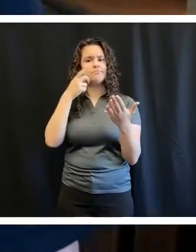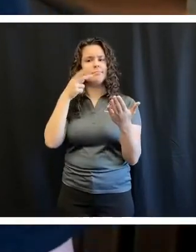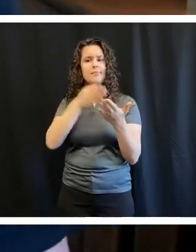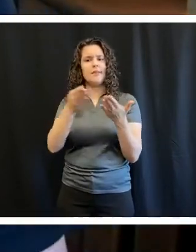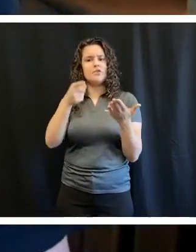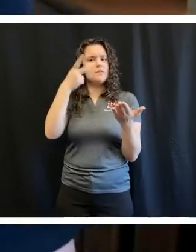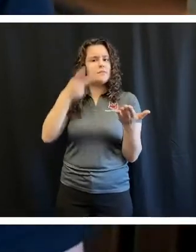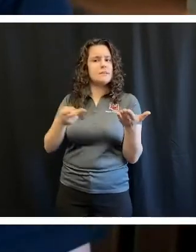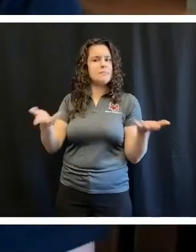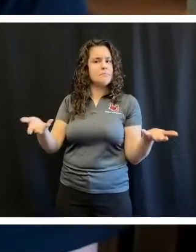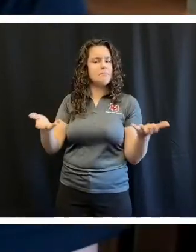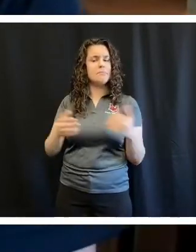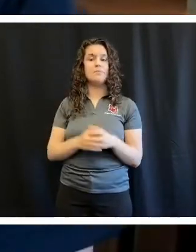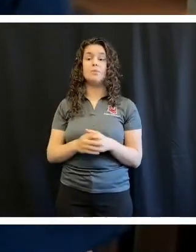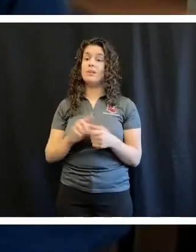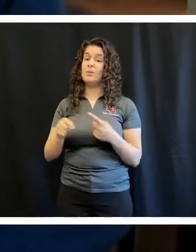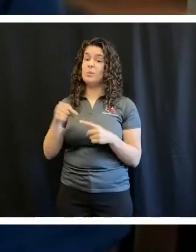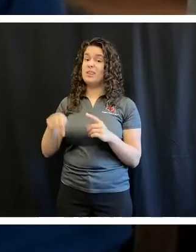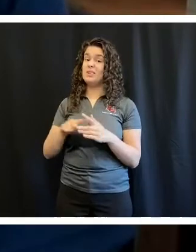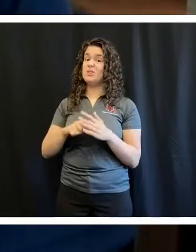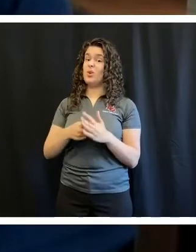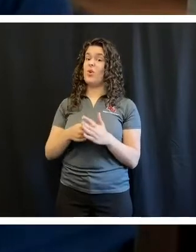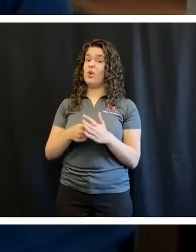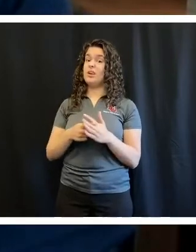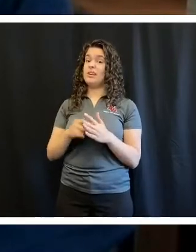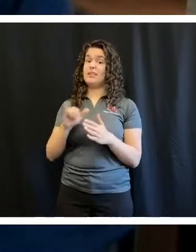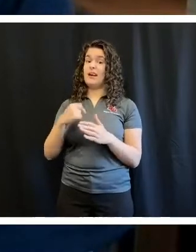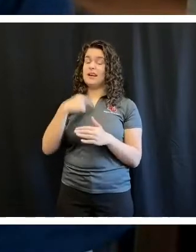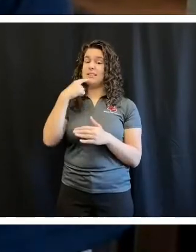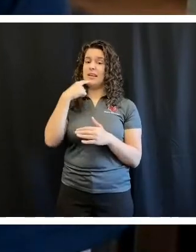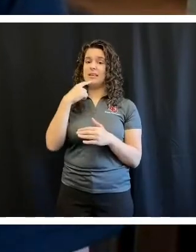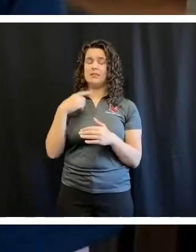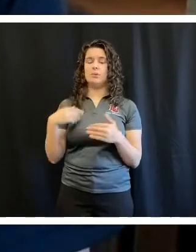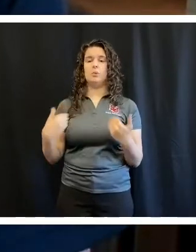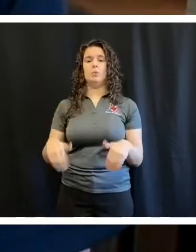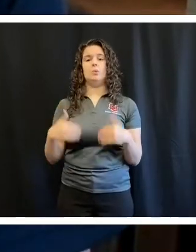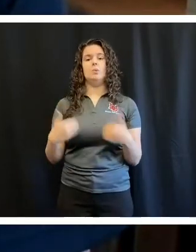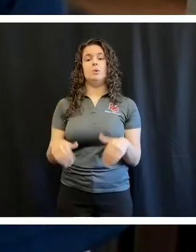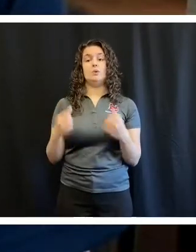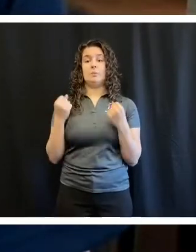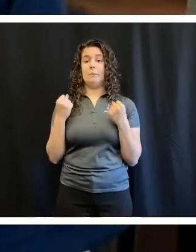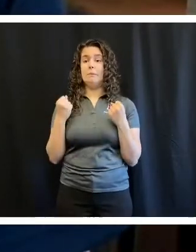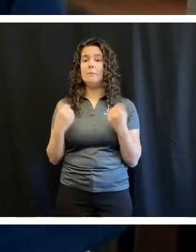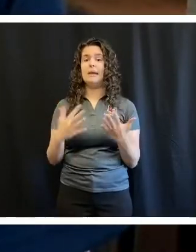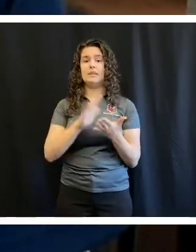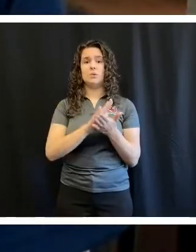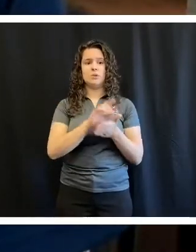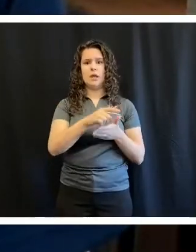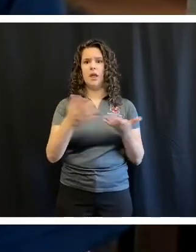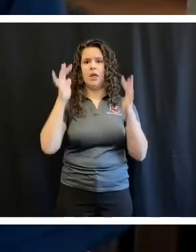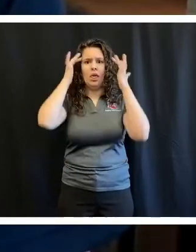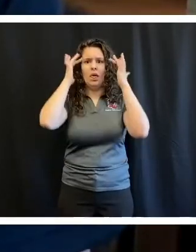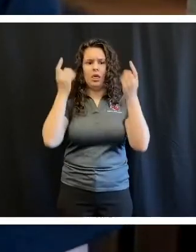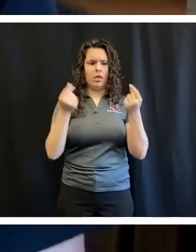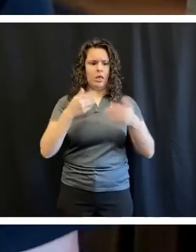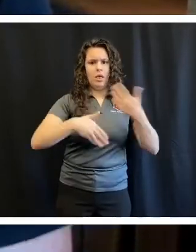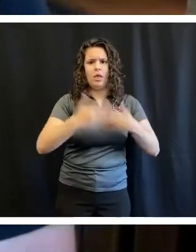When this started, like I said, it was so many schools were scrambling to try to put something together with contingency planning